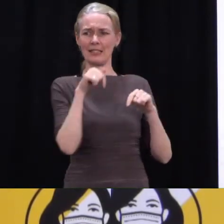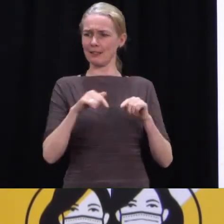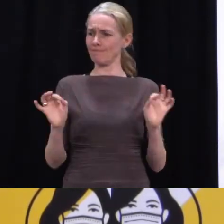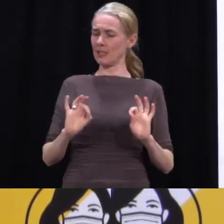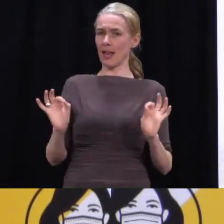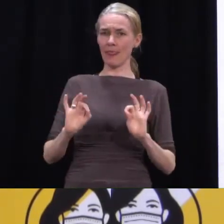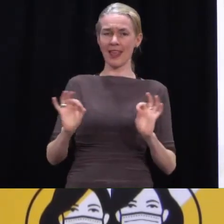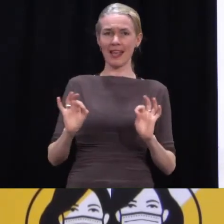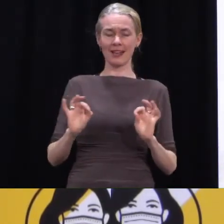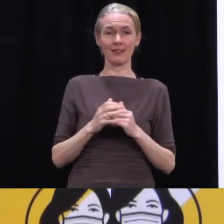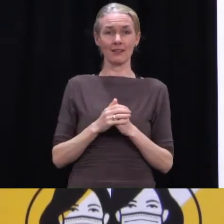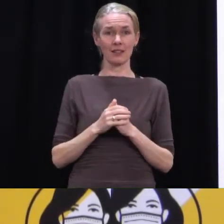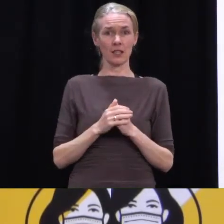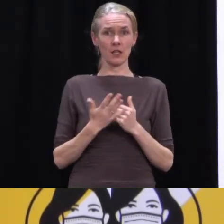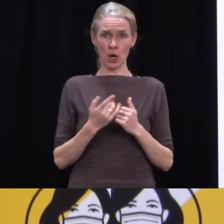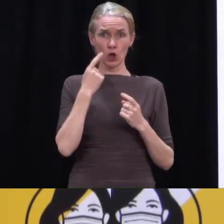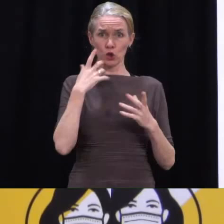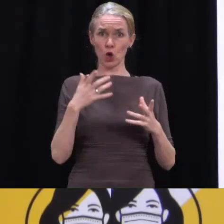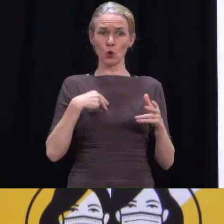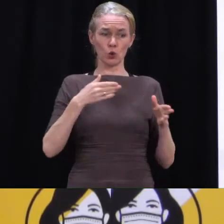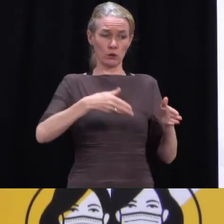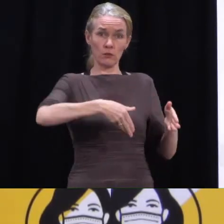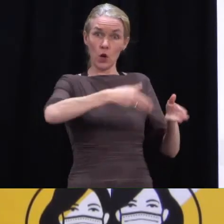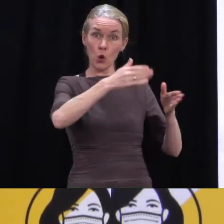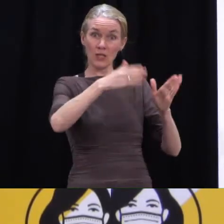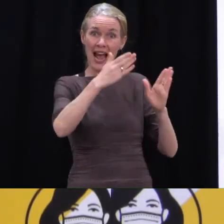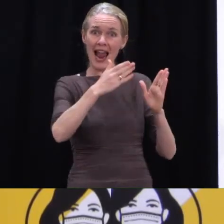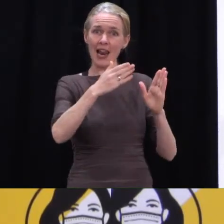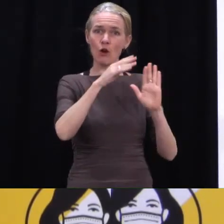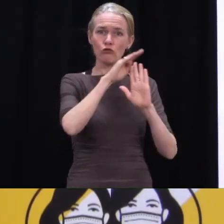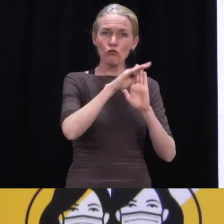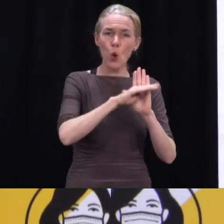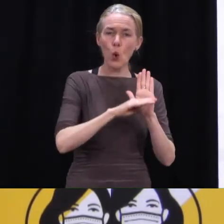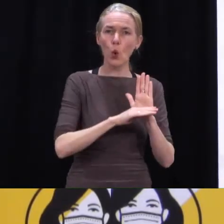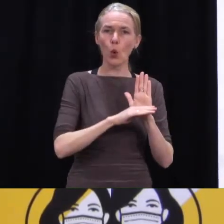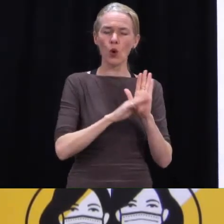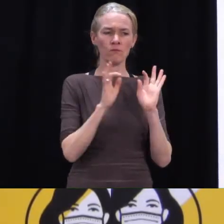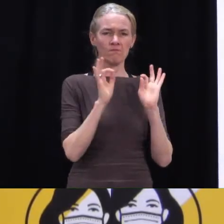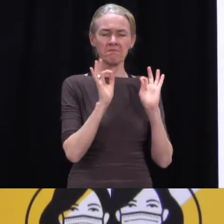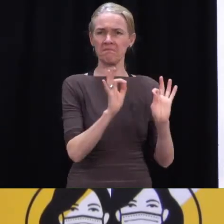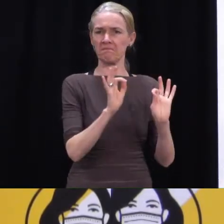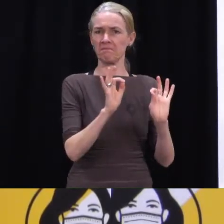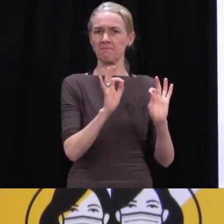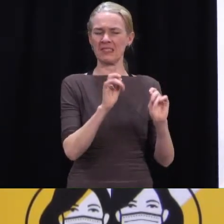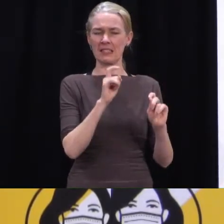and for the last couple of those, all Delta variants,